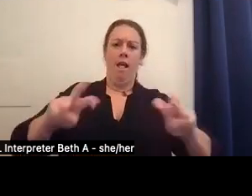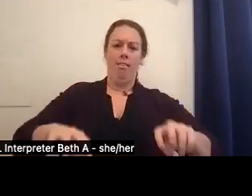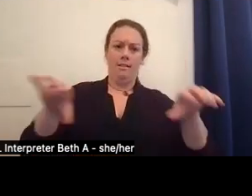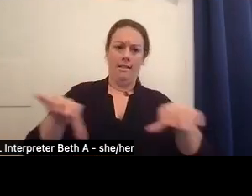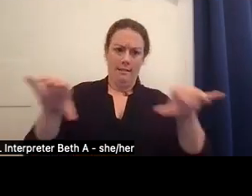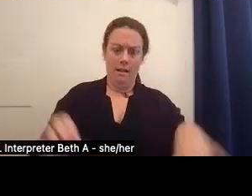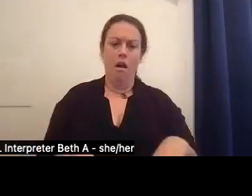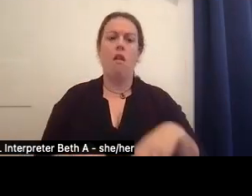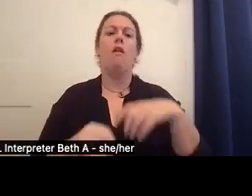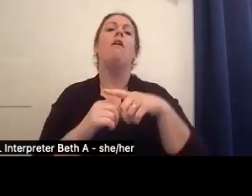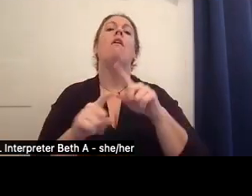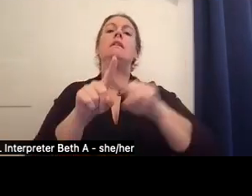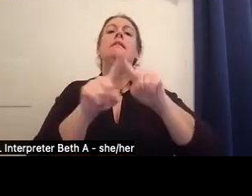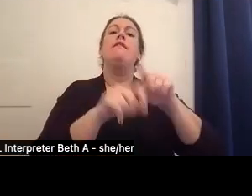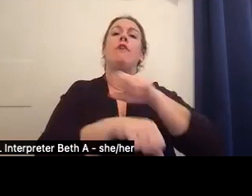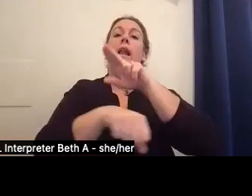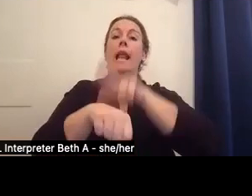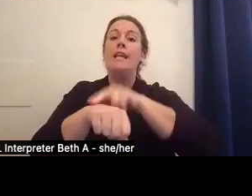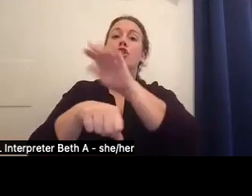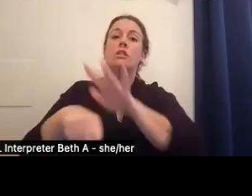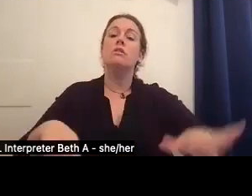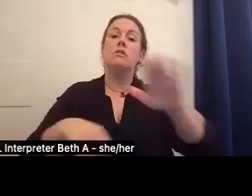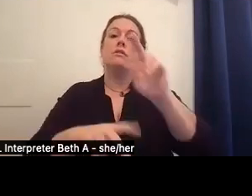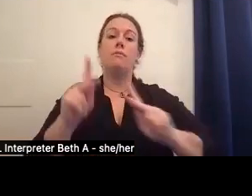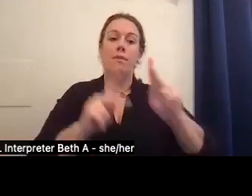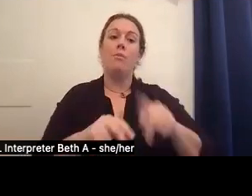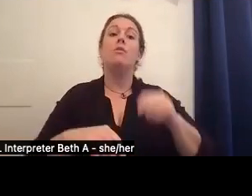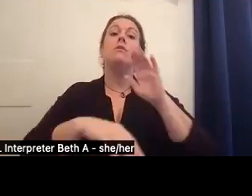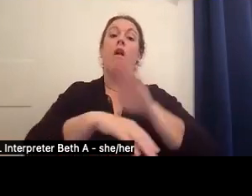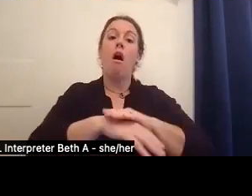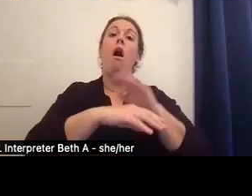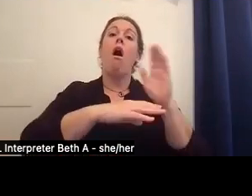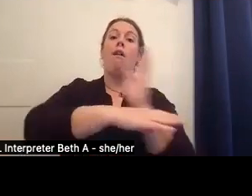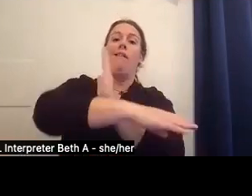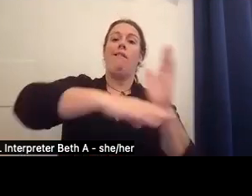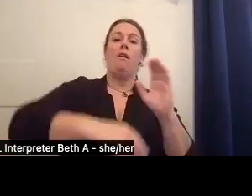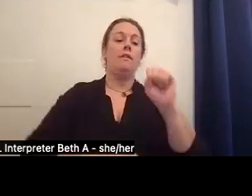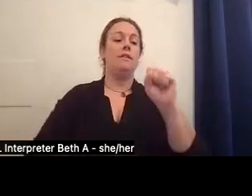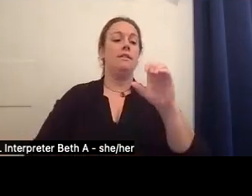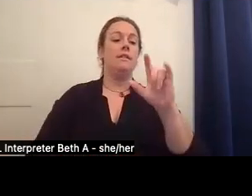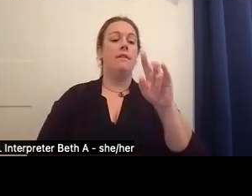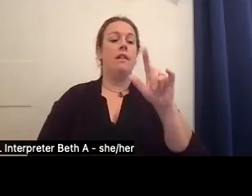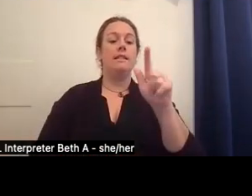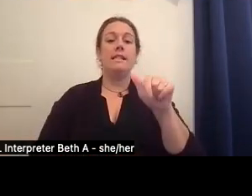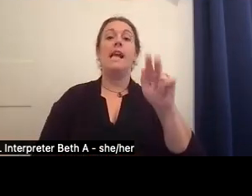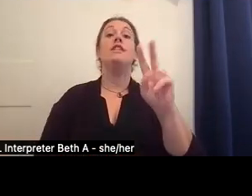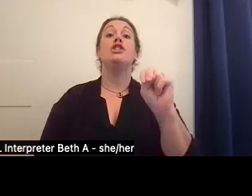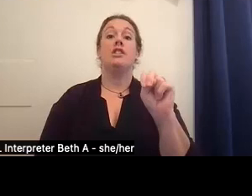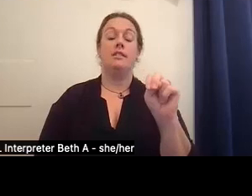communities and nations on a scale of civilization which, of course, also suggested that in this kind